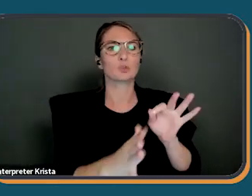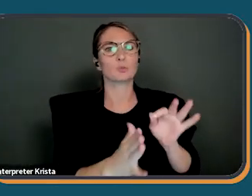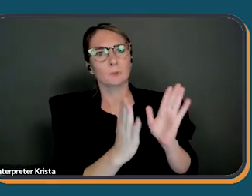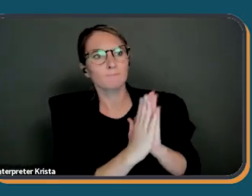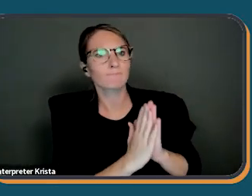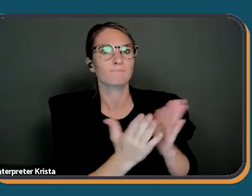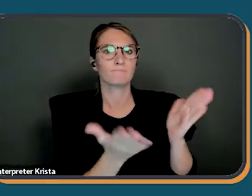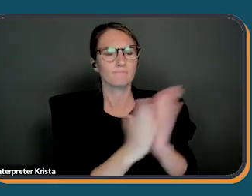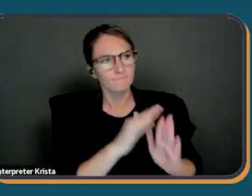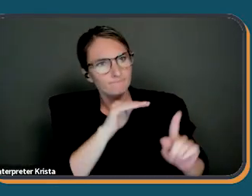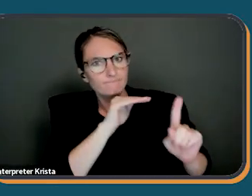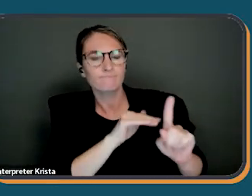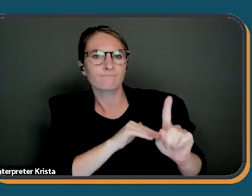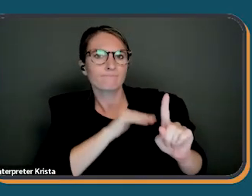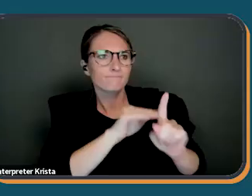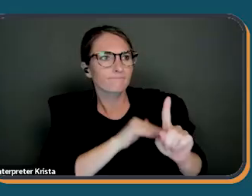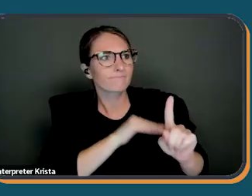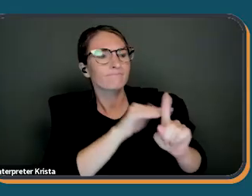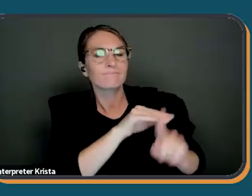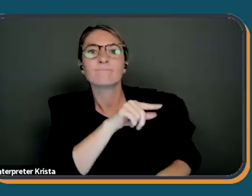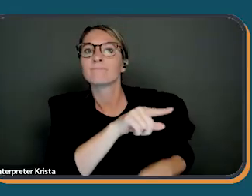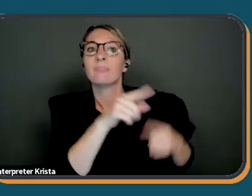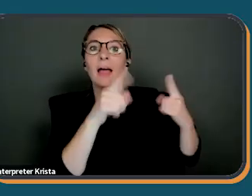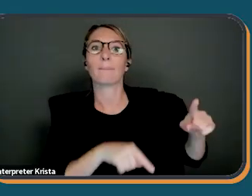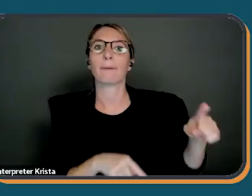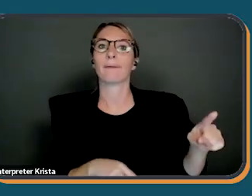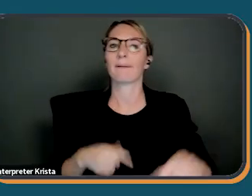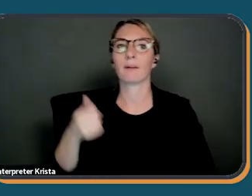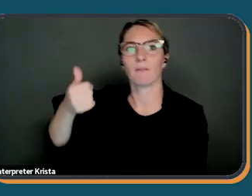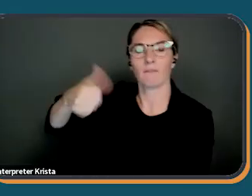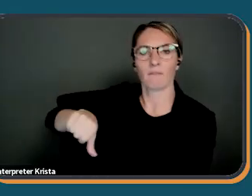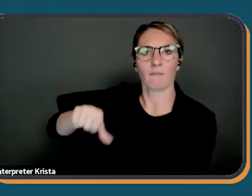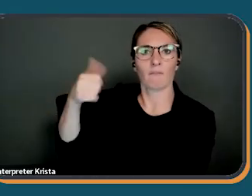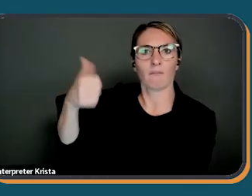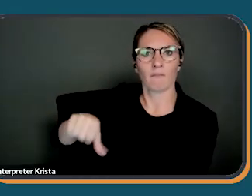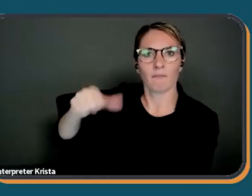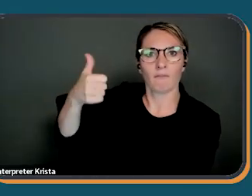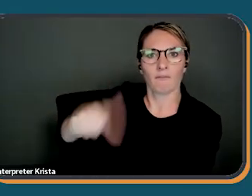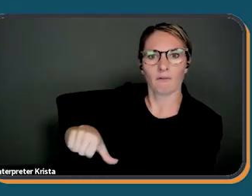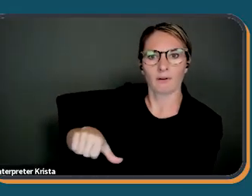and they became obviously frustrated. The practitioner then referred them to psychiatry